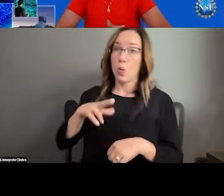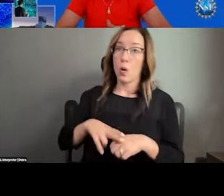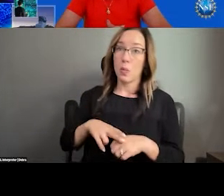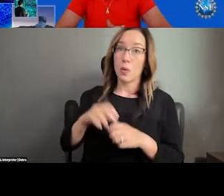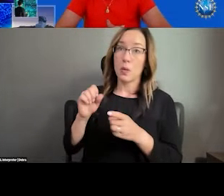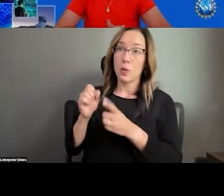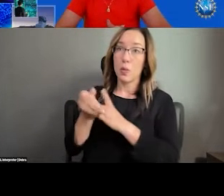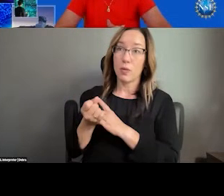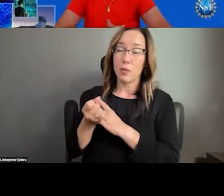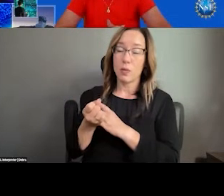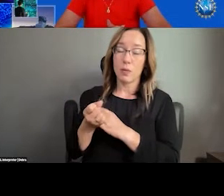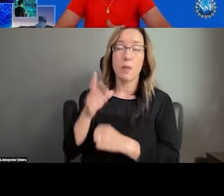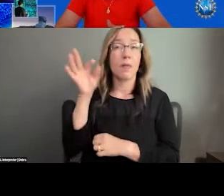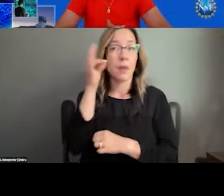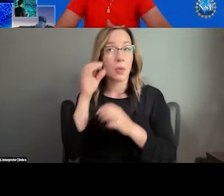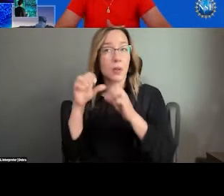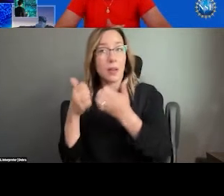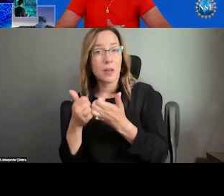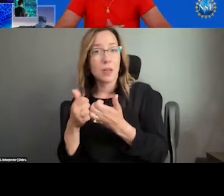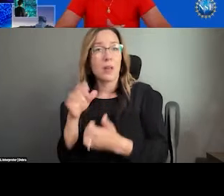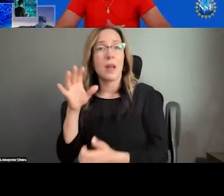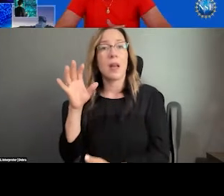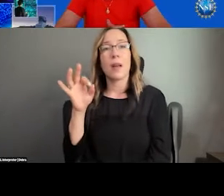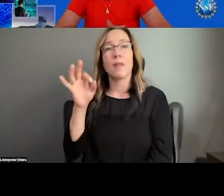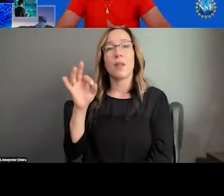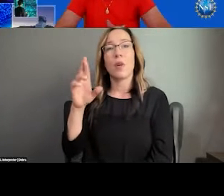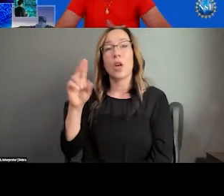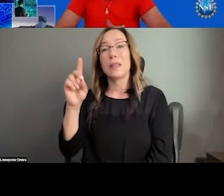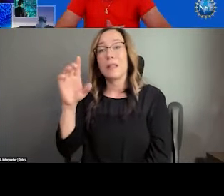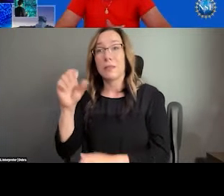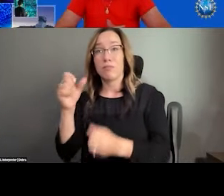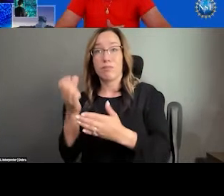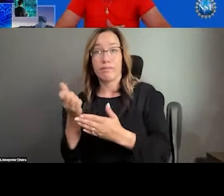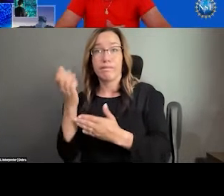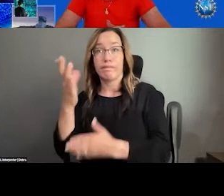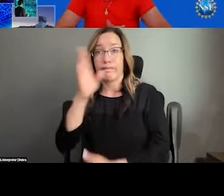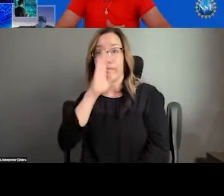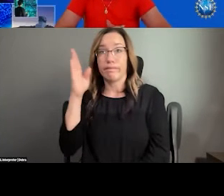federal agencies and FFRDCs may submit proposals directly to NSF.